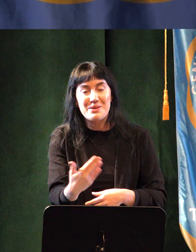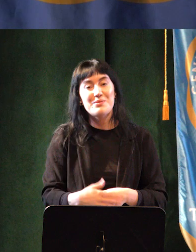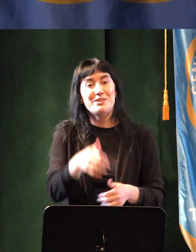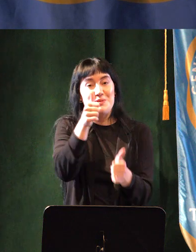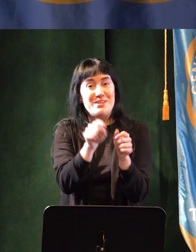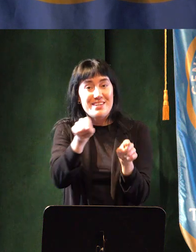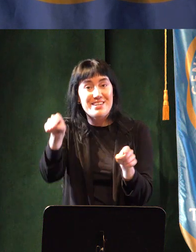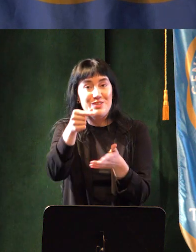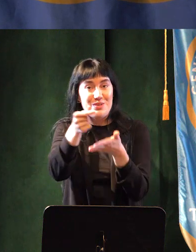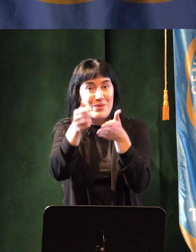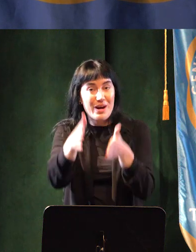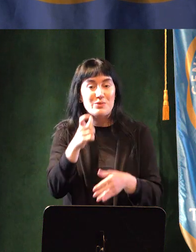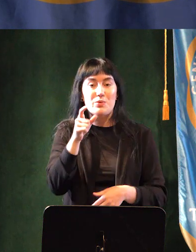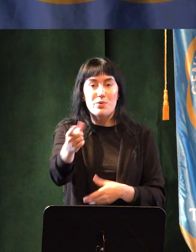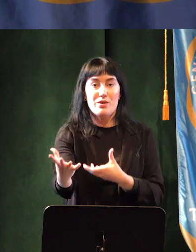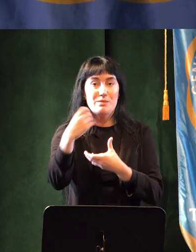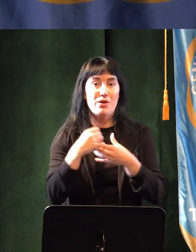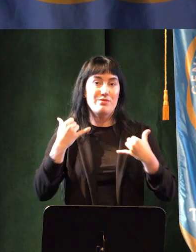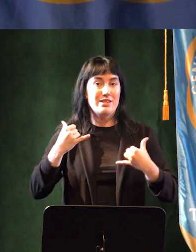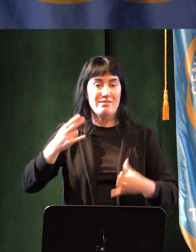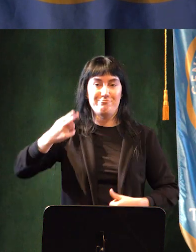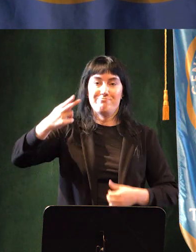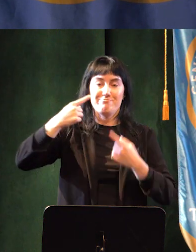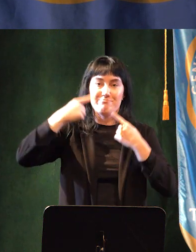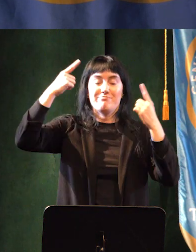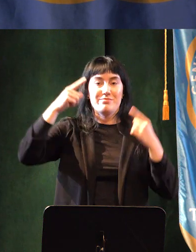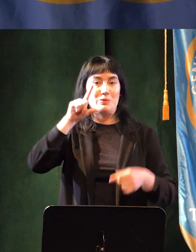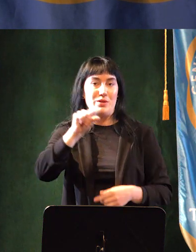each and every graduate who is part of today's historic class of 2020